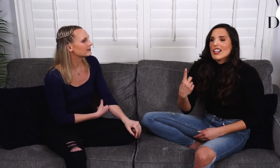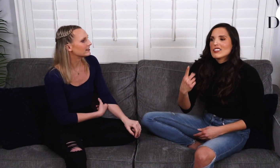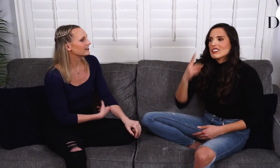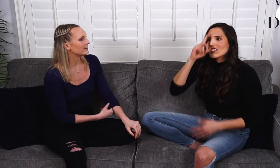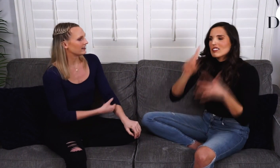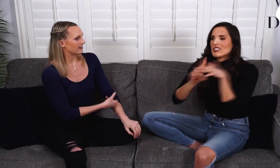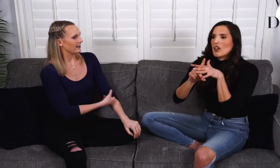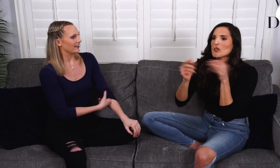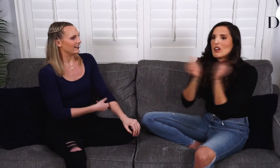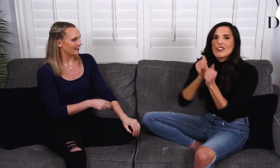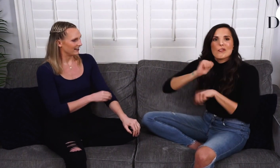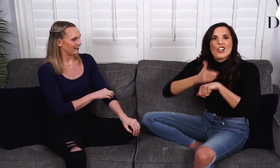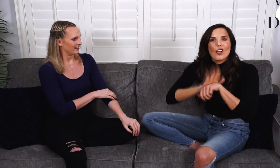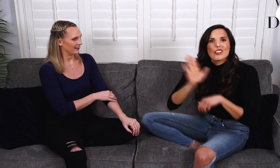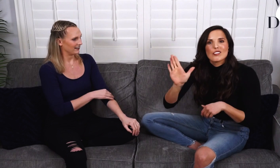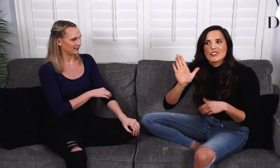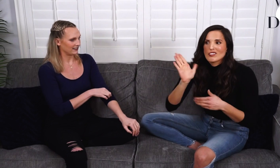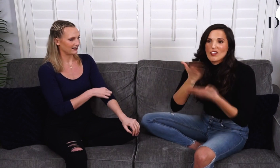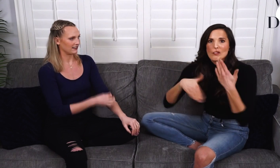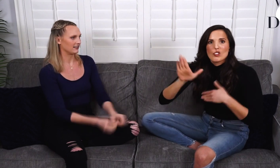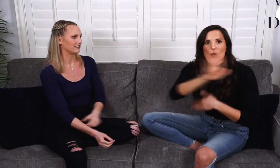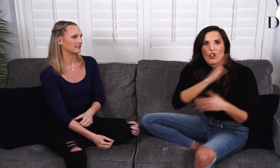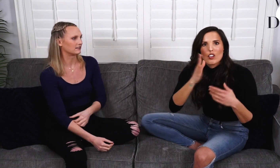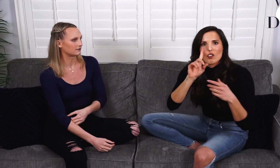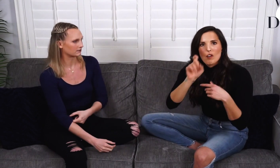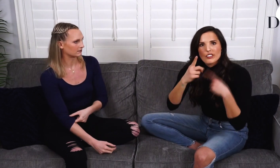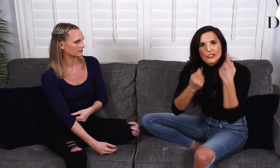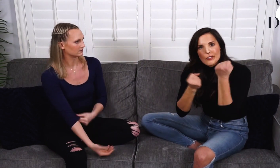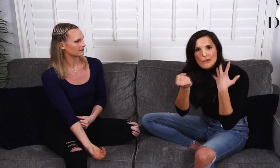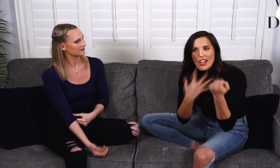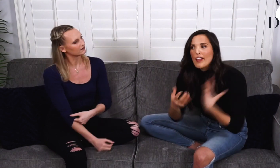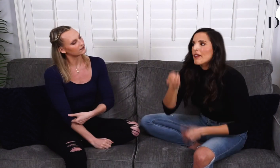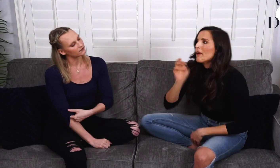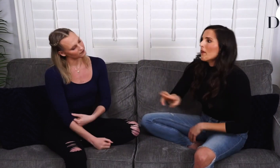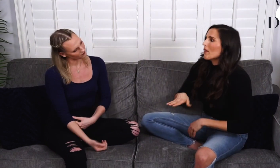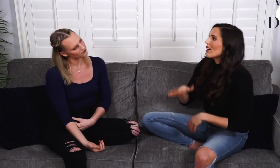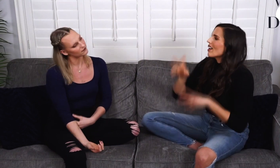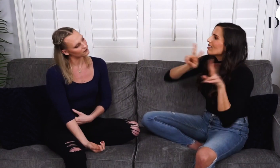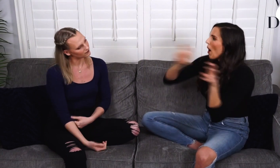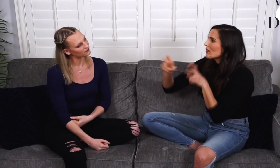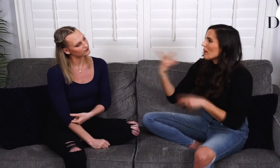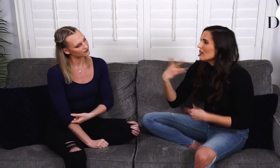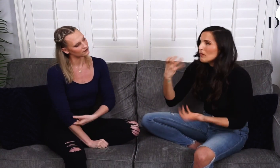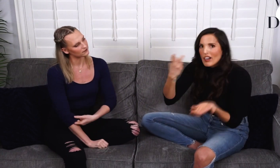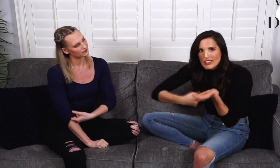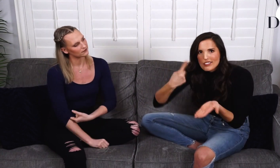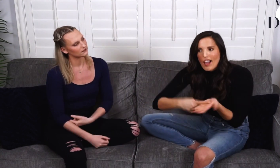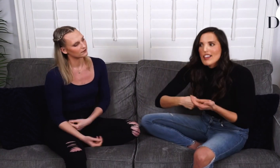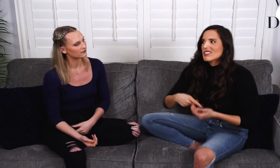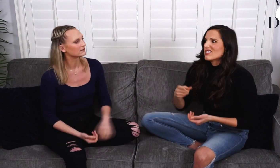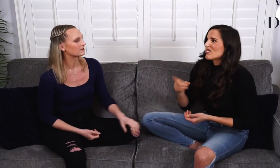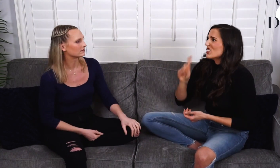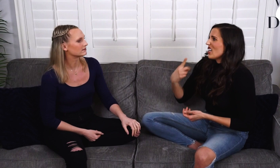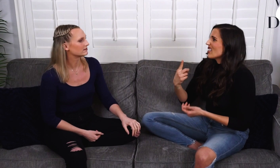We just come up with a topic based on some of your questions that you submit or a topic that we want to